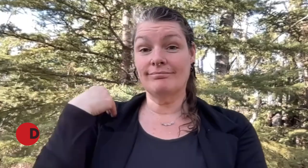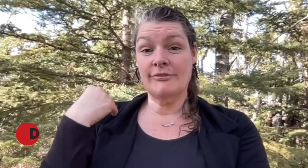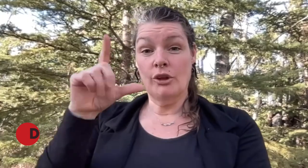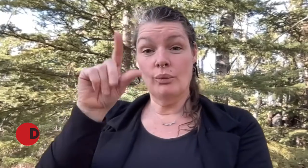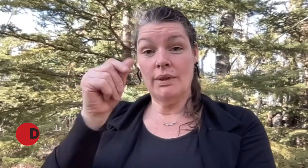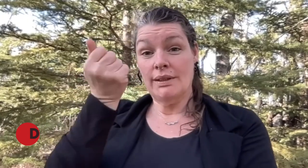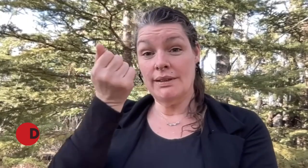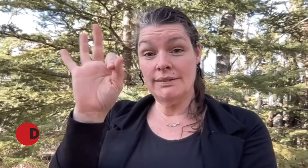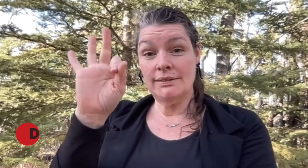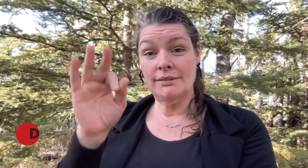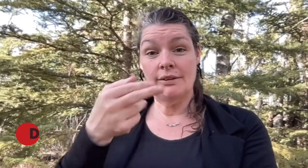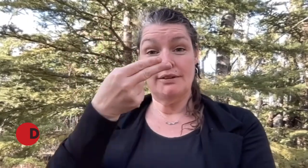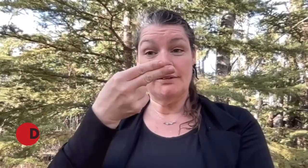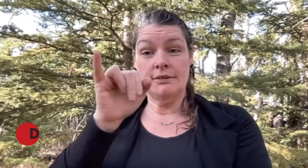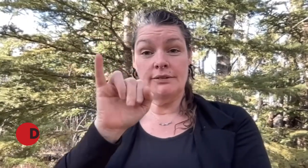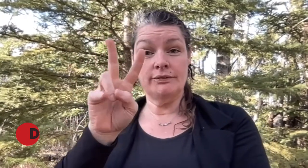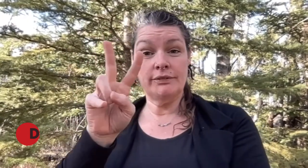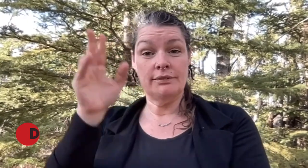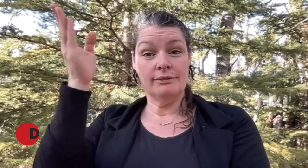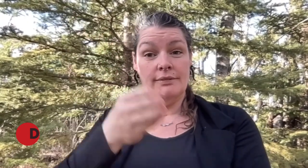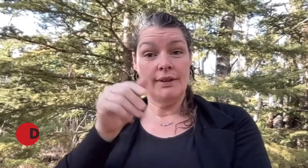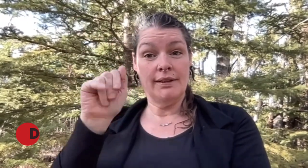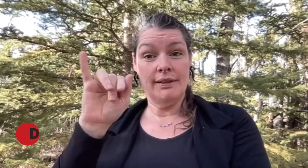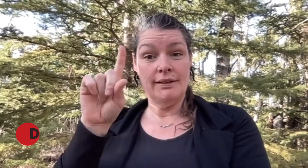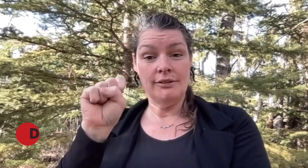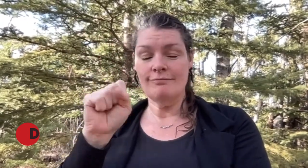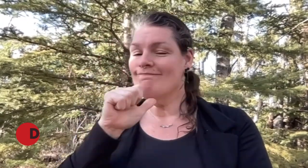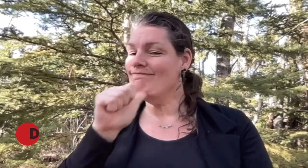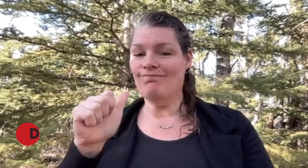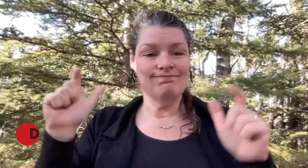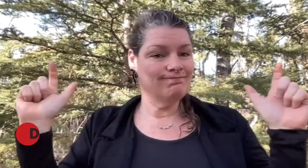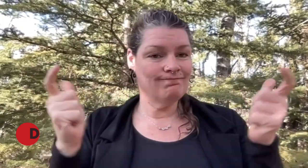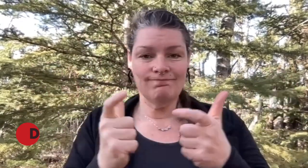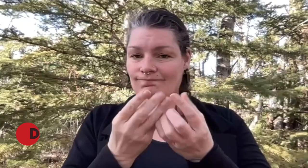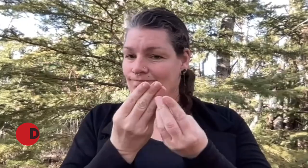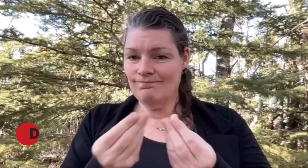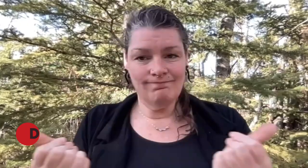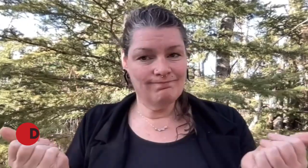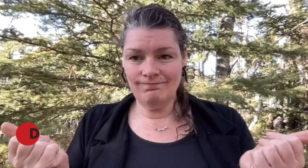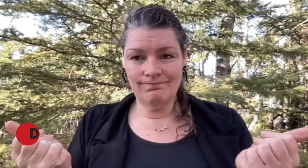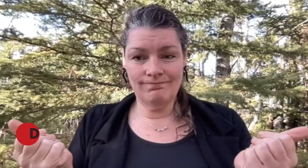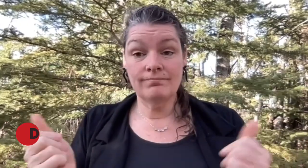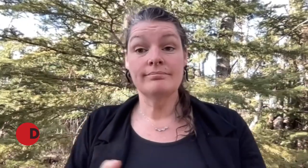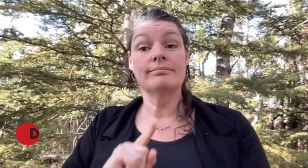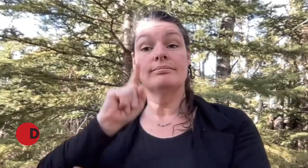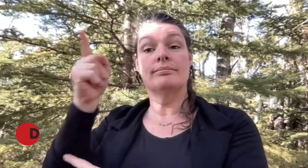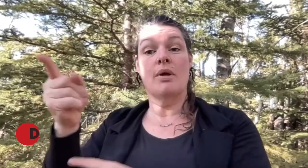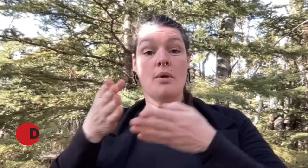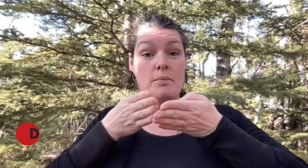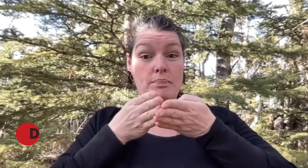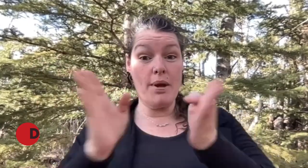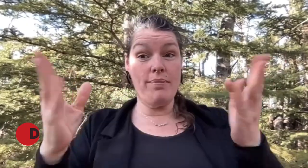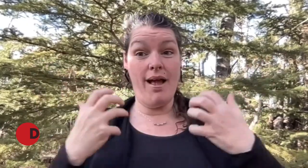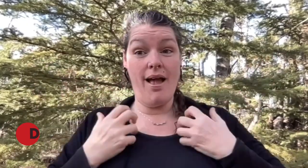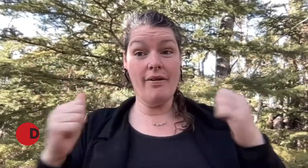That was in 2019. HIV/AIDS has not gone away. The Public Health Agency